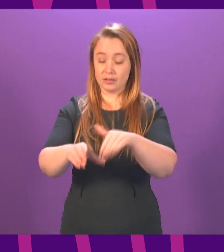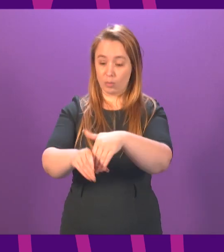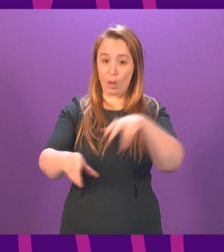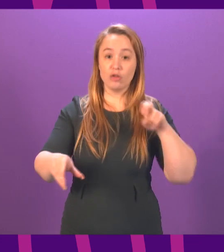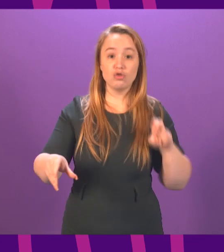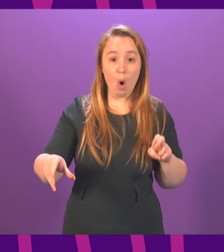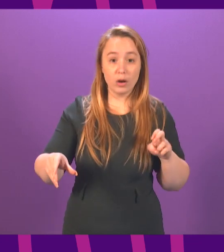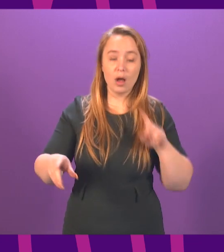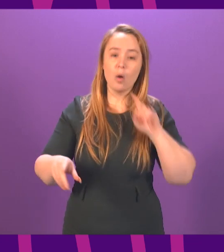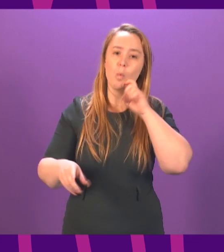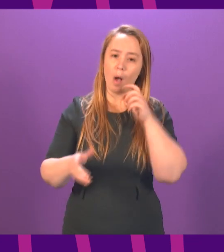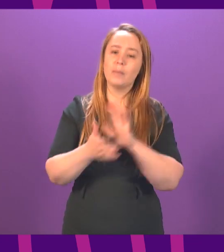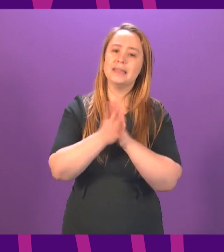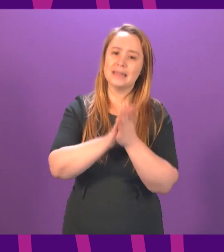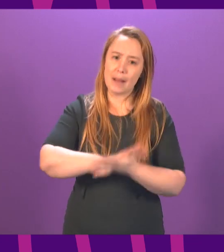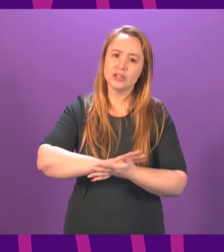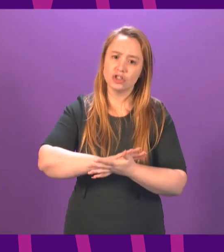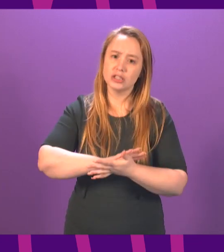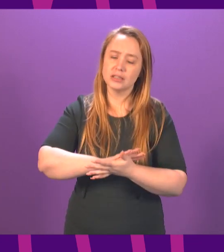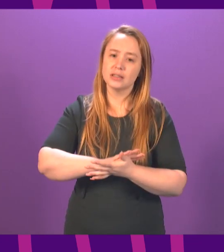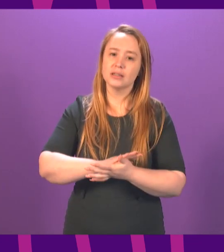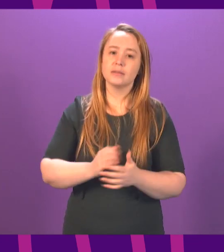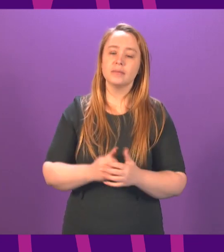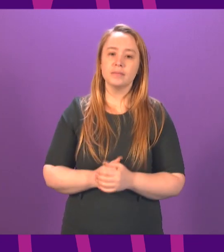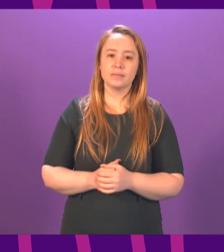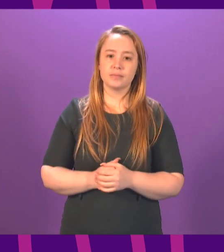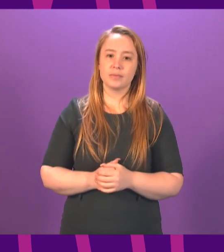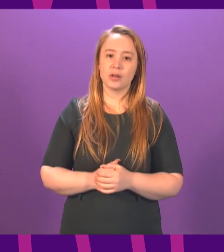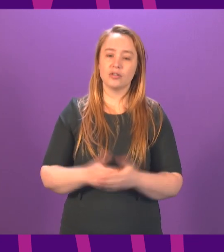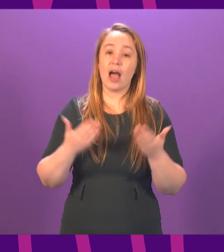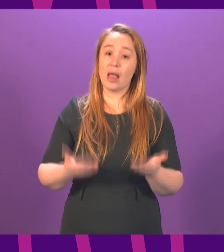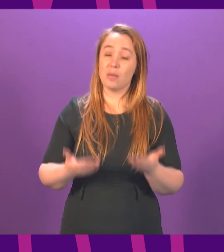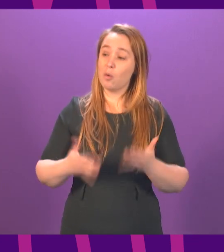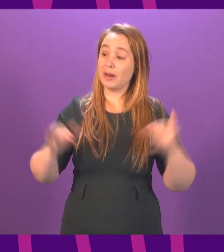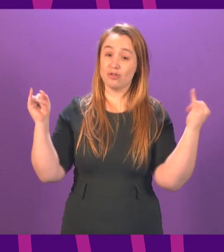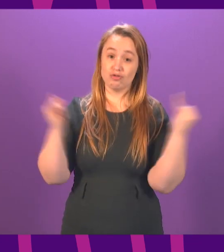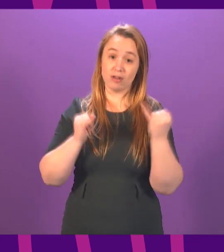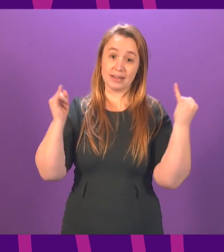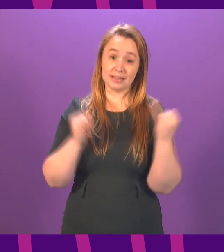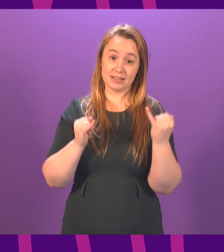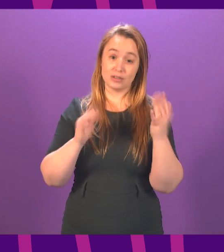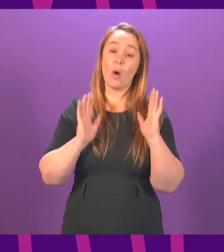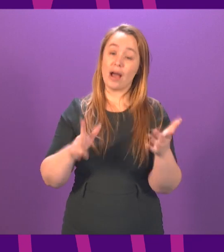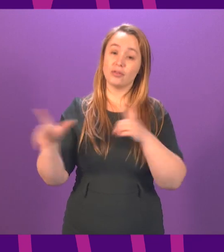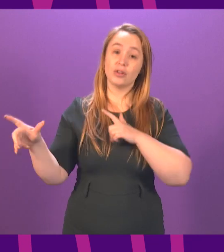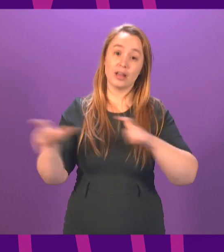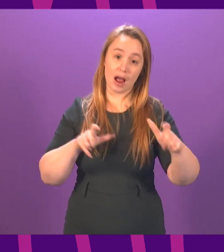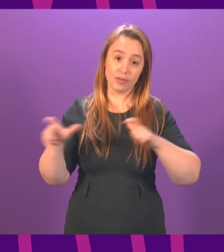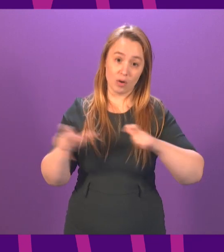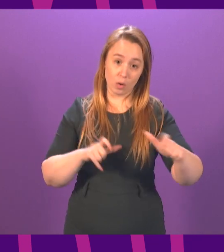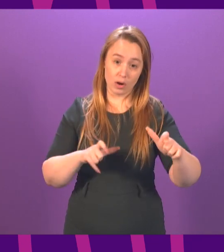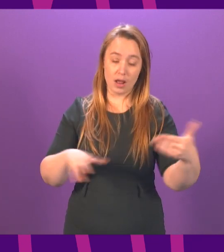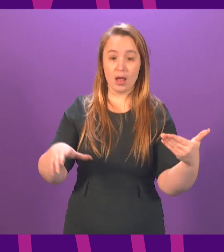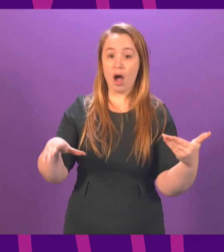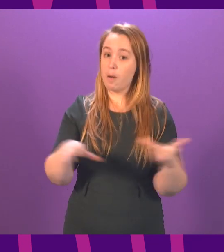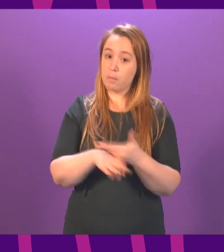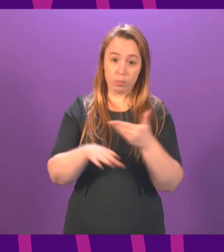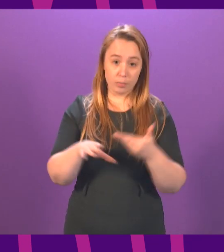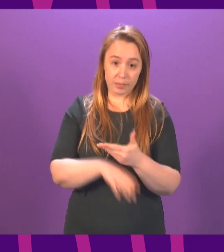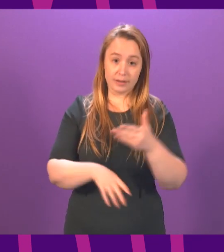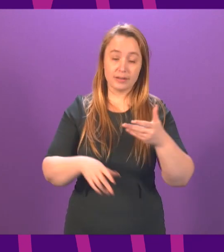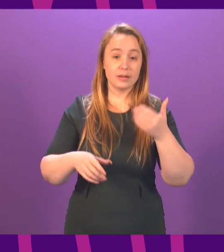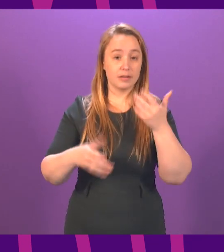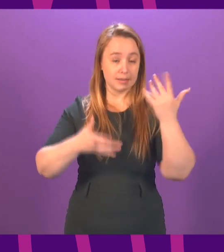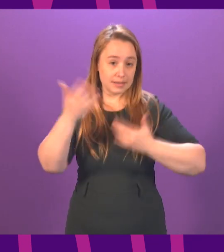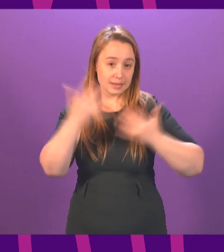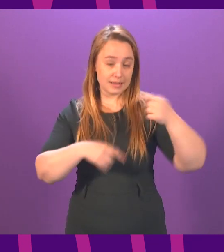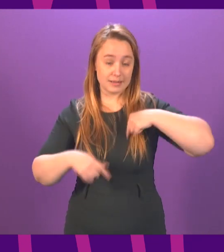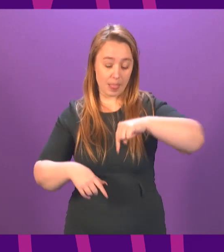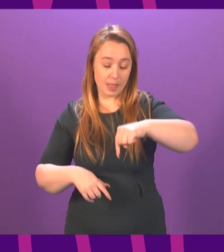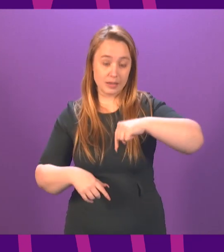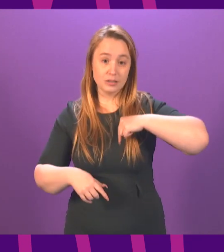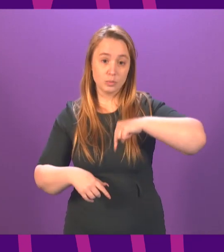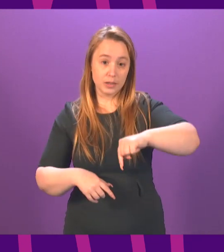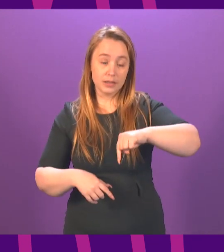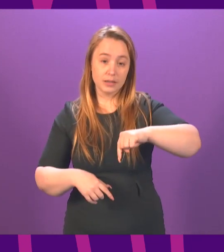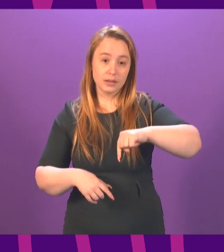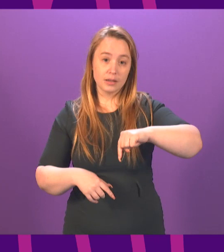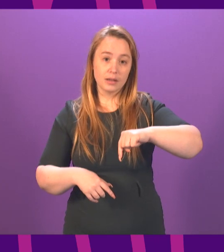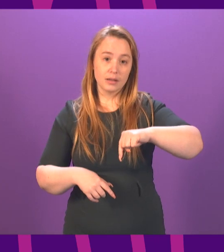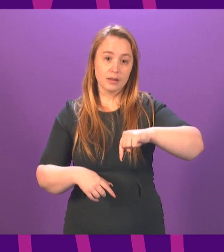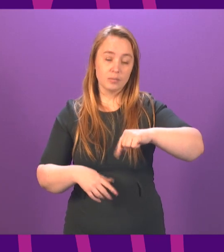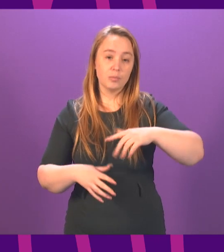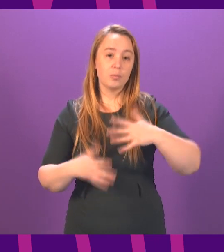before we are out of the acute phase of the crisis. We saw unemployment figures this week. The